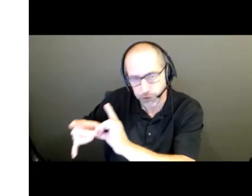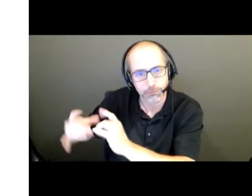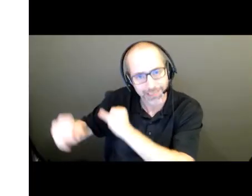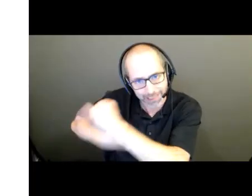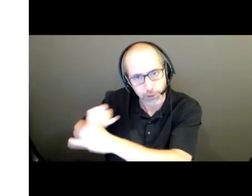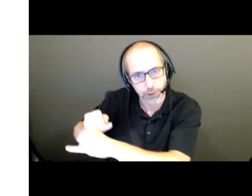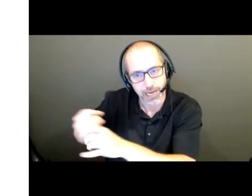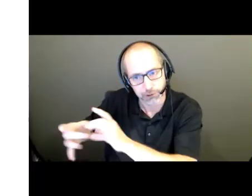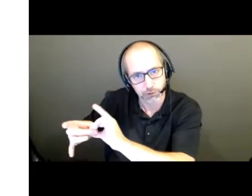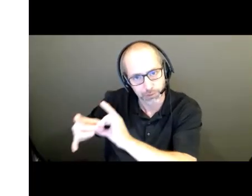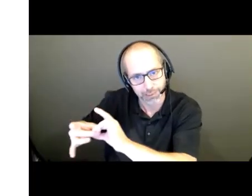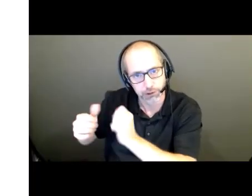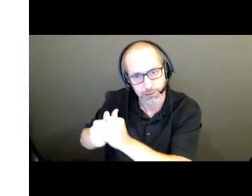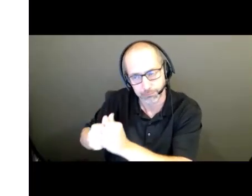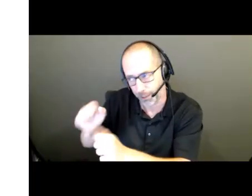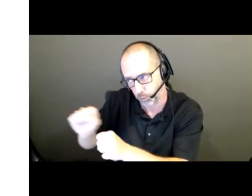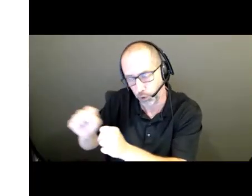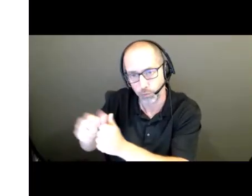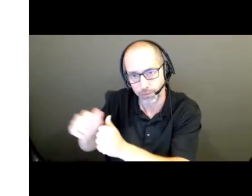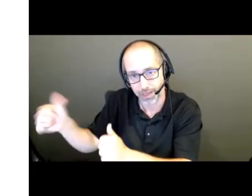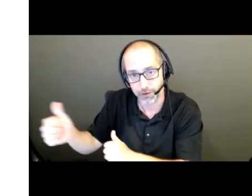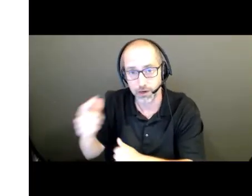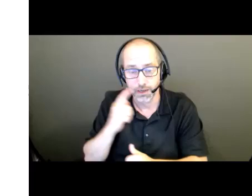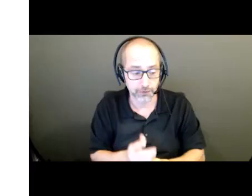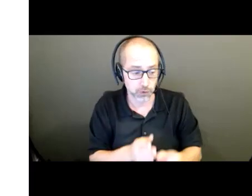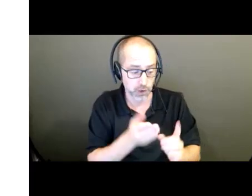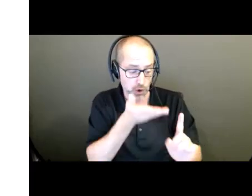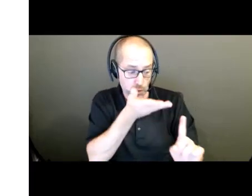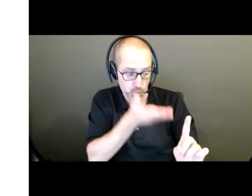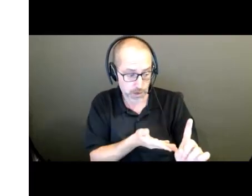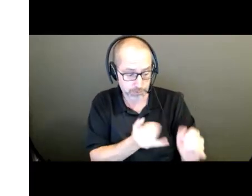Therefore, if you are an individual, group, or organization that wishes to